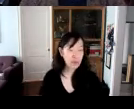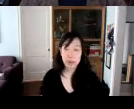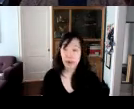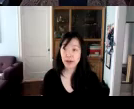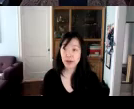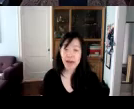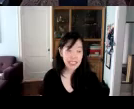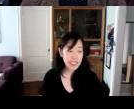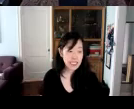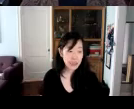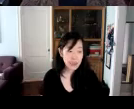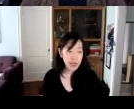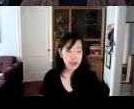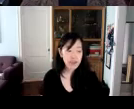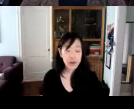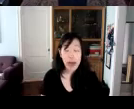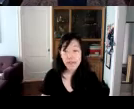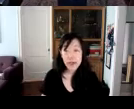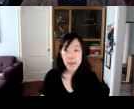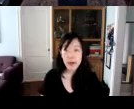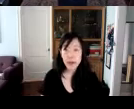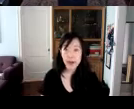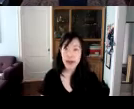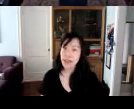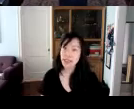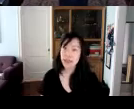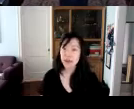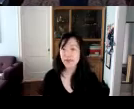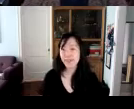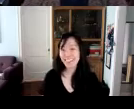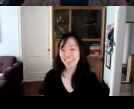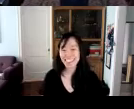We rather you ask us because we want you to feel confident about the grant and set you up for success.